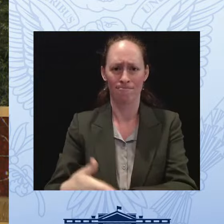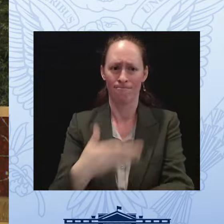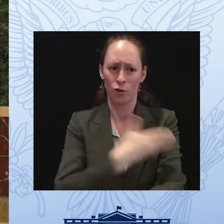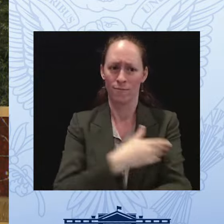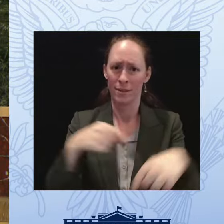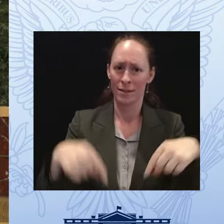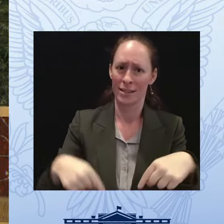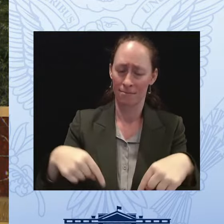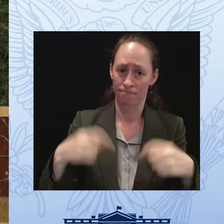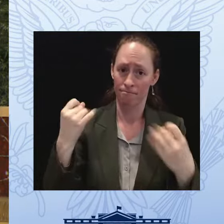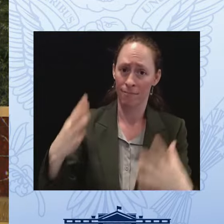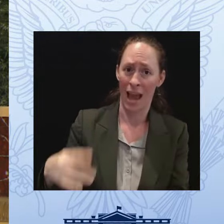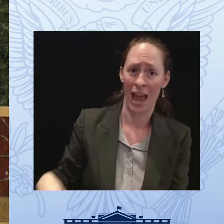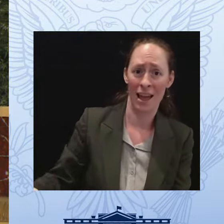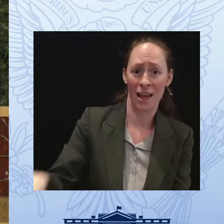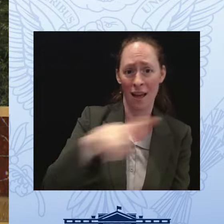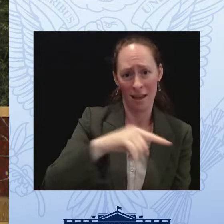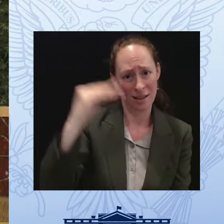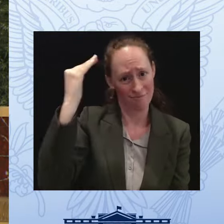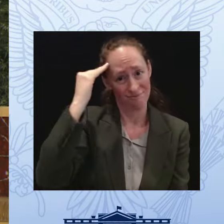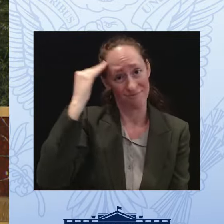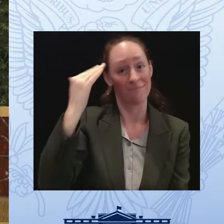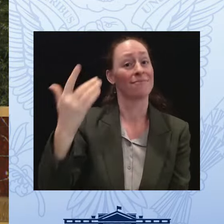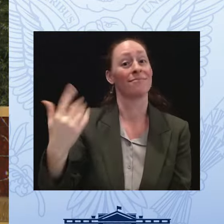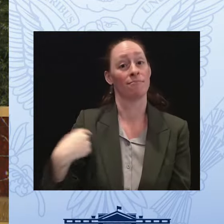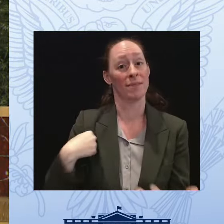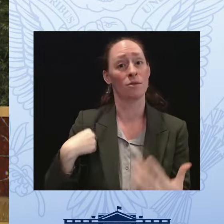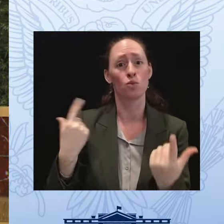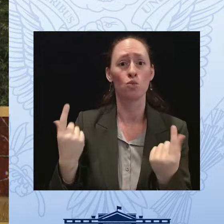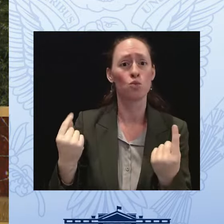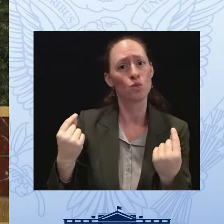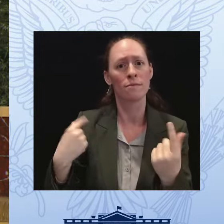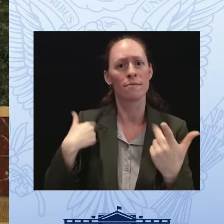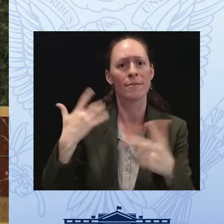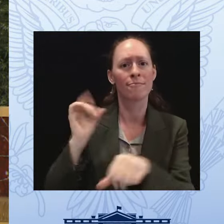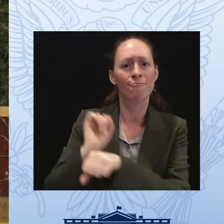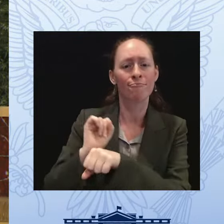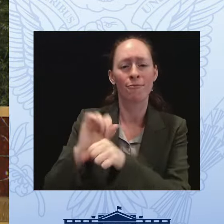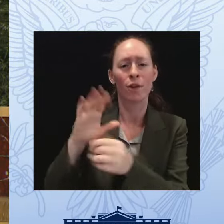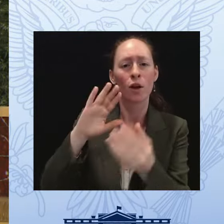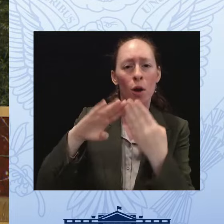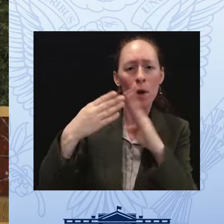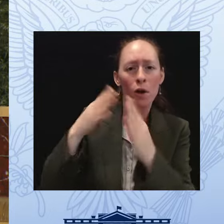not far from here, Nova. Many of you may know it, and it's funny this morning is for me,